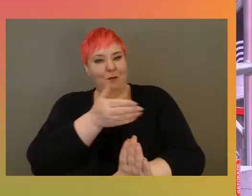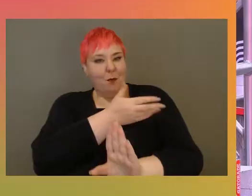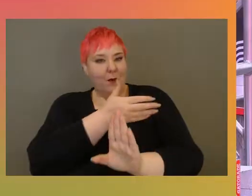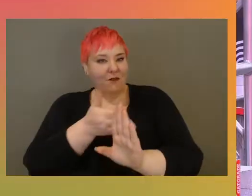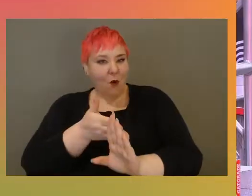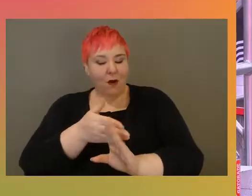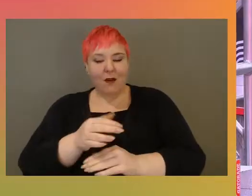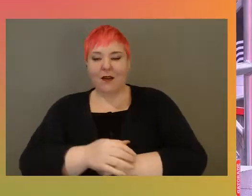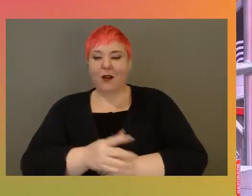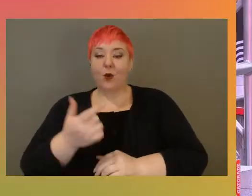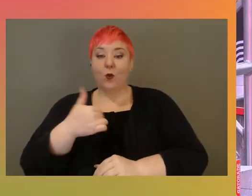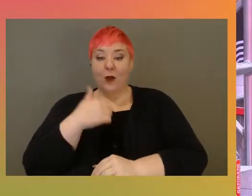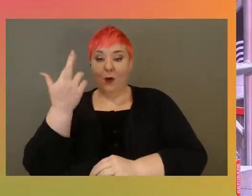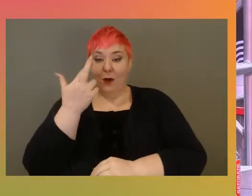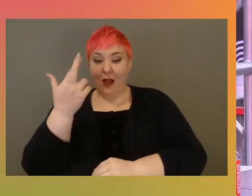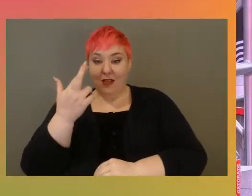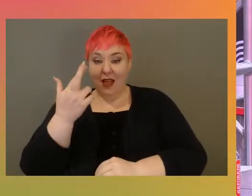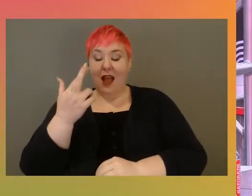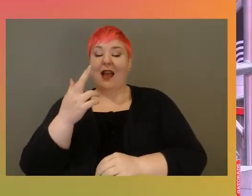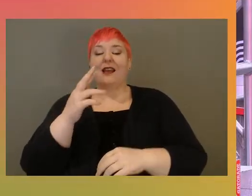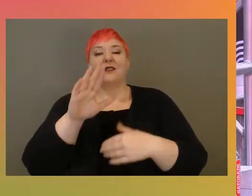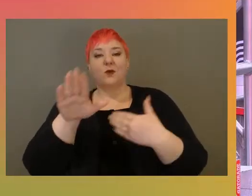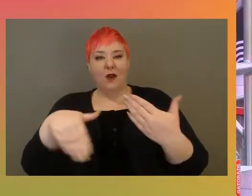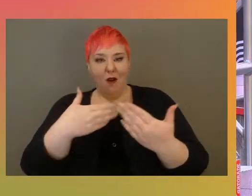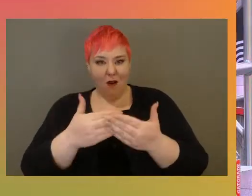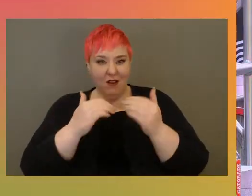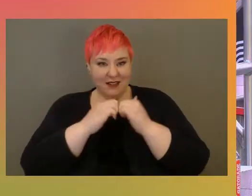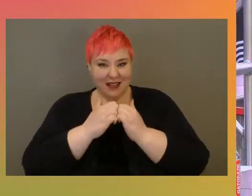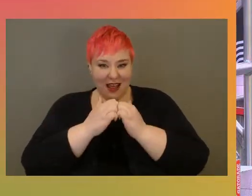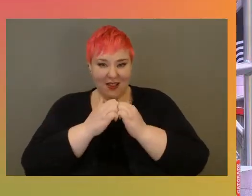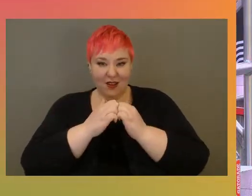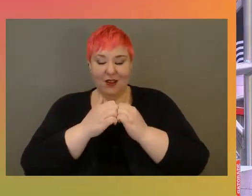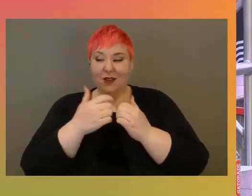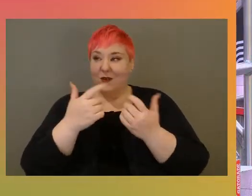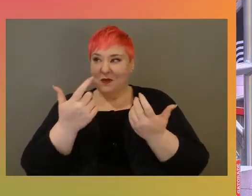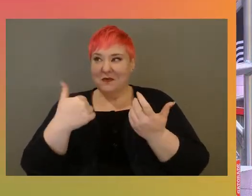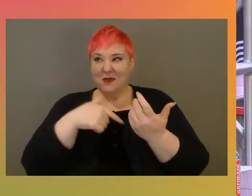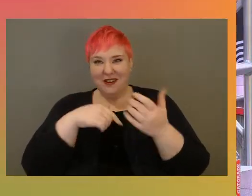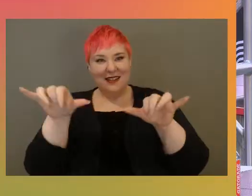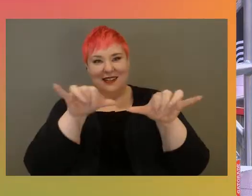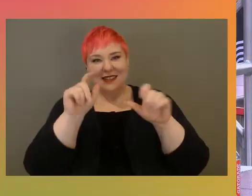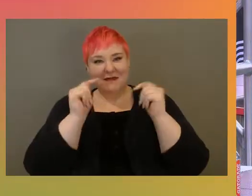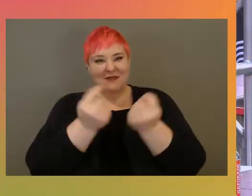REGARDLESS OF WHAT STORY HAS GONE ON BEFORE THIS.